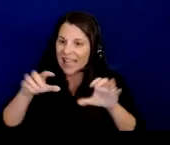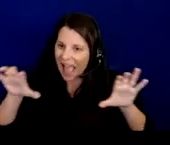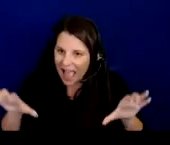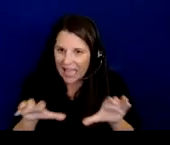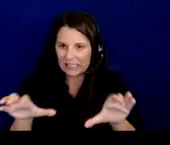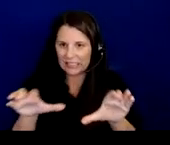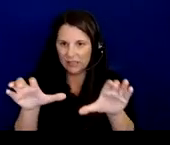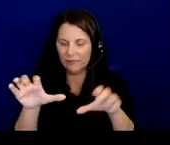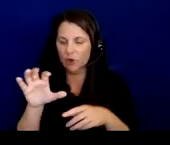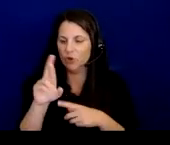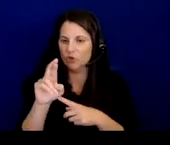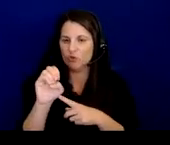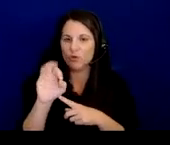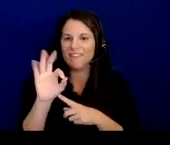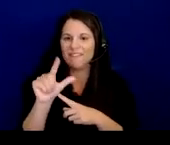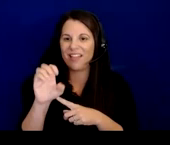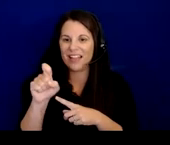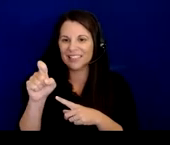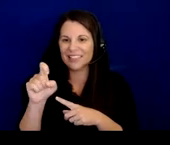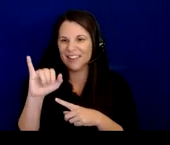requires that everyone involved in these projects